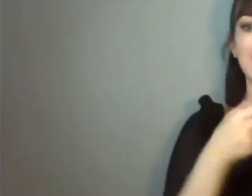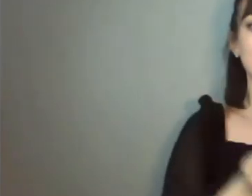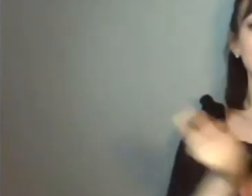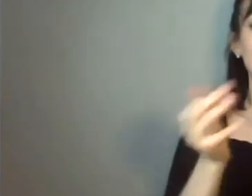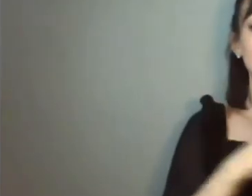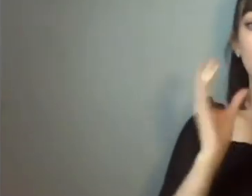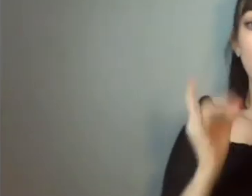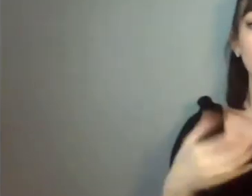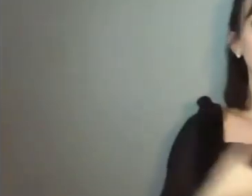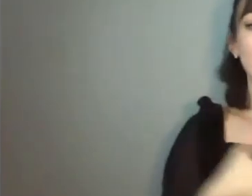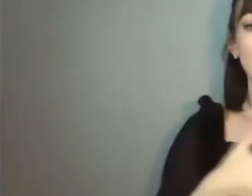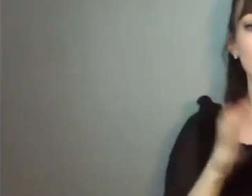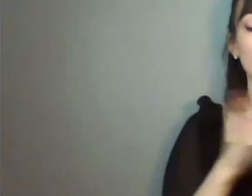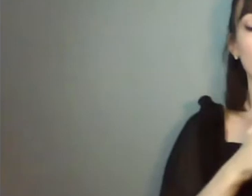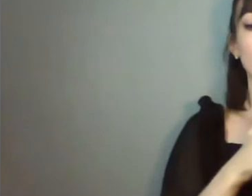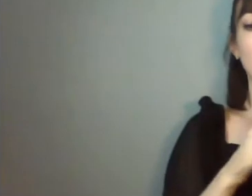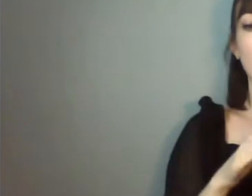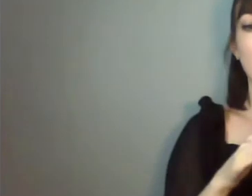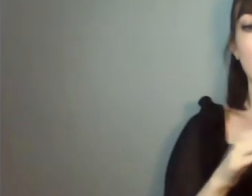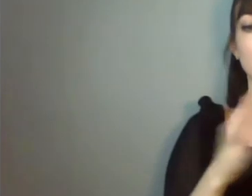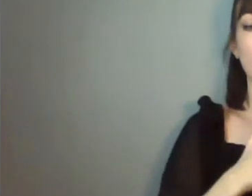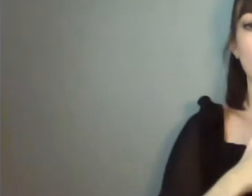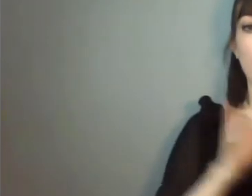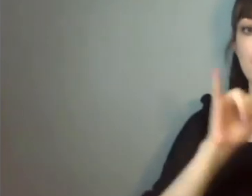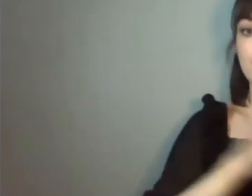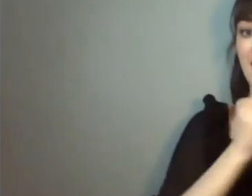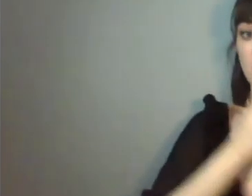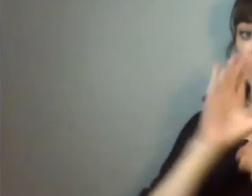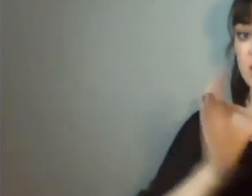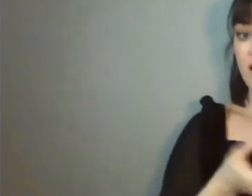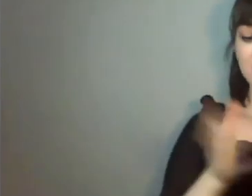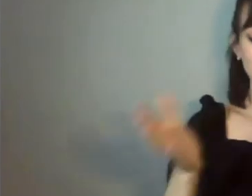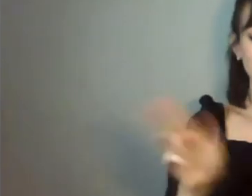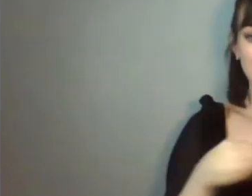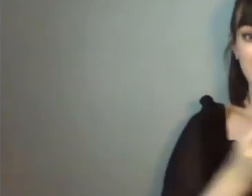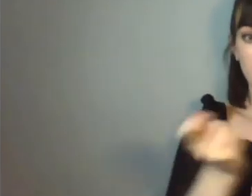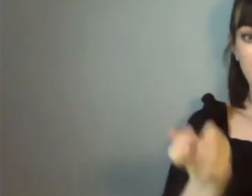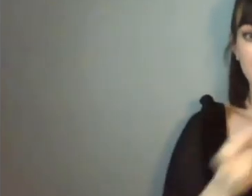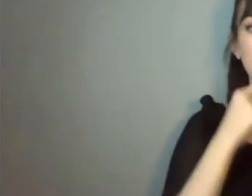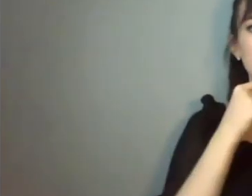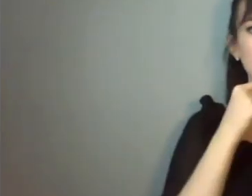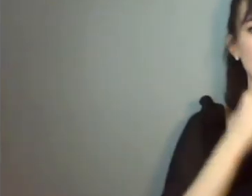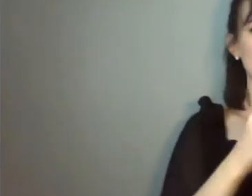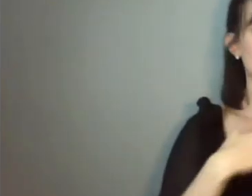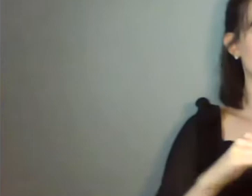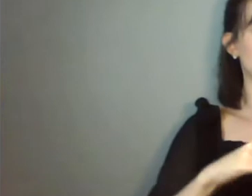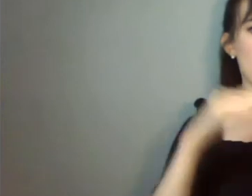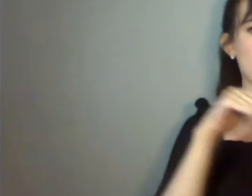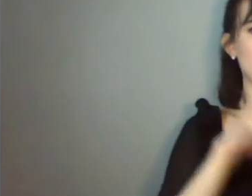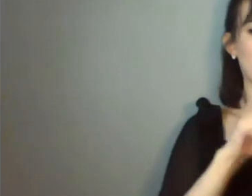for your medical costs. But it's hugely more impactful than that. It deprives a